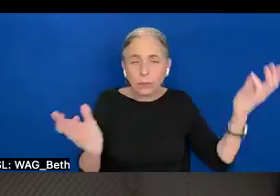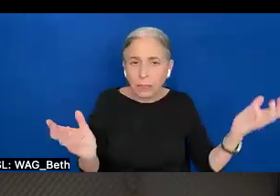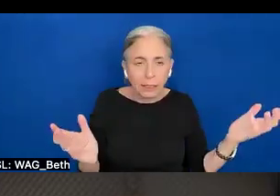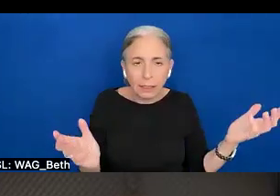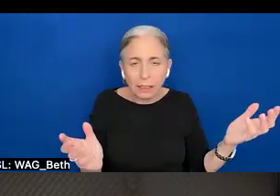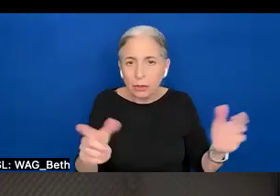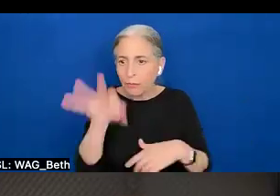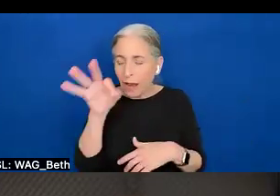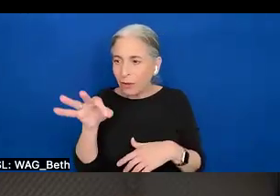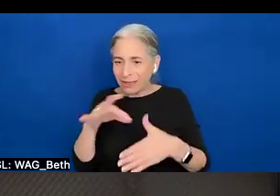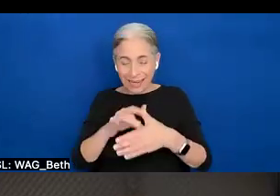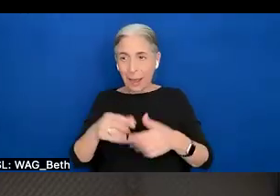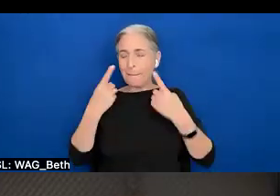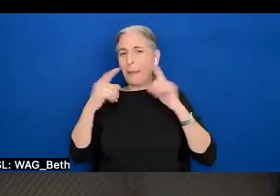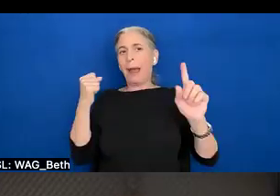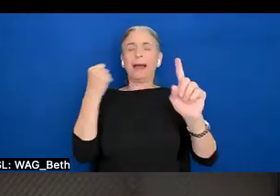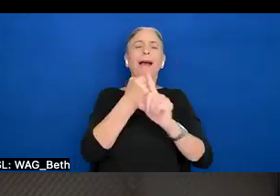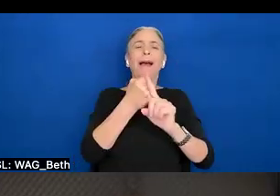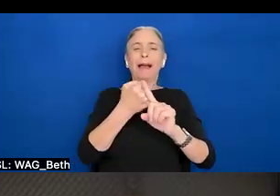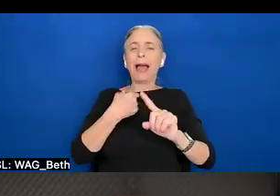And you start to read the text.